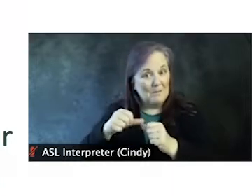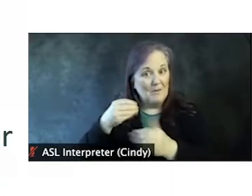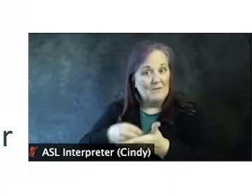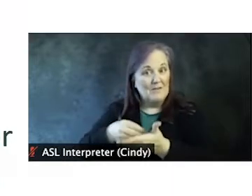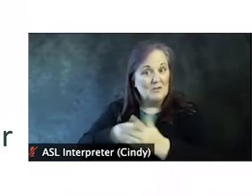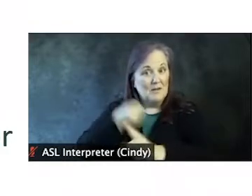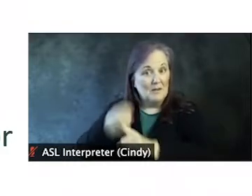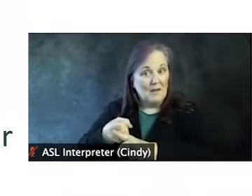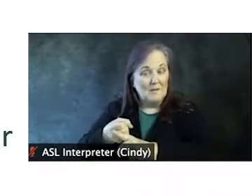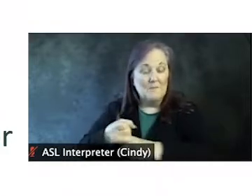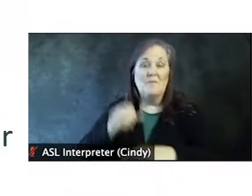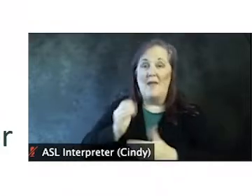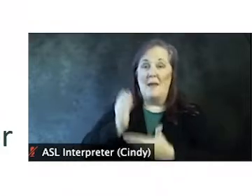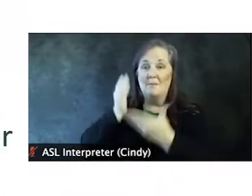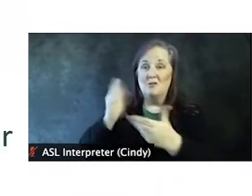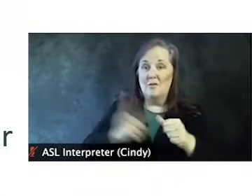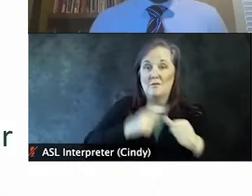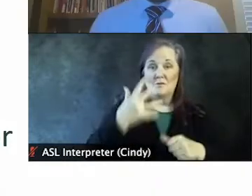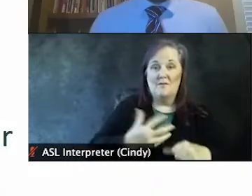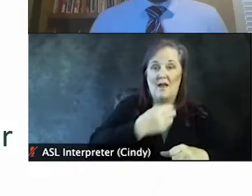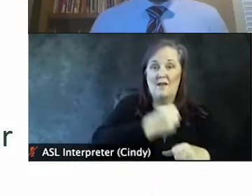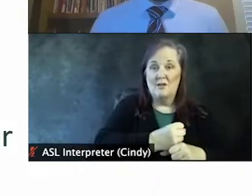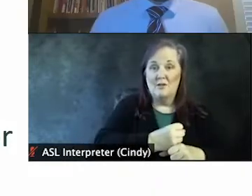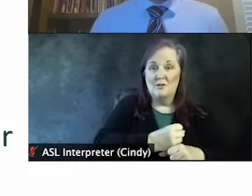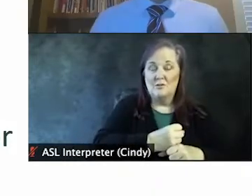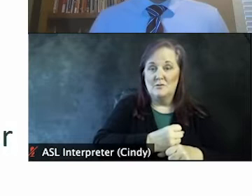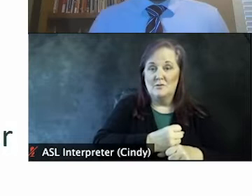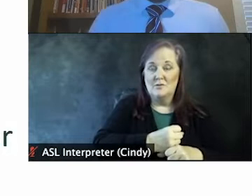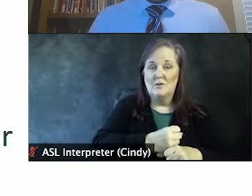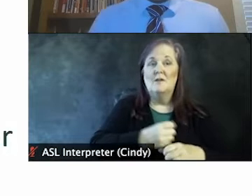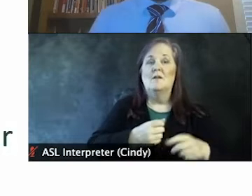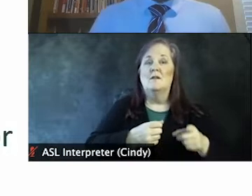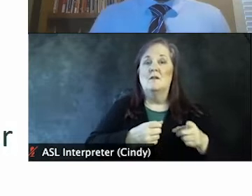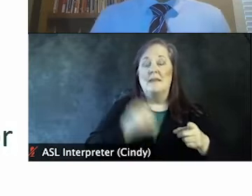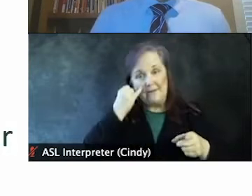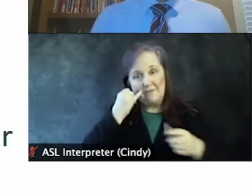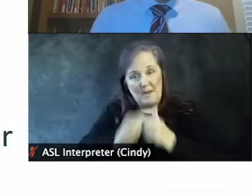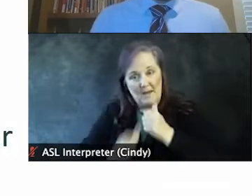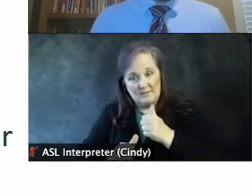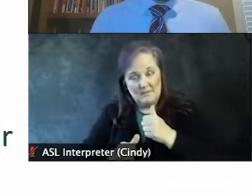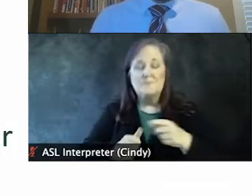And then also make a variety of changes to CIRM's governance